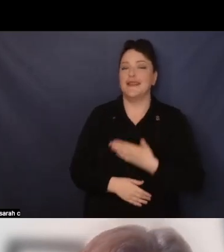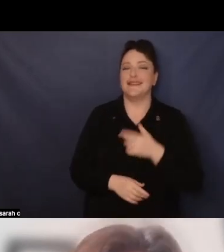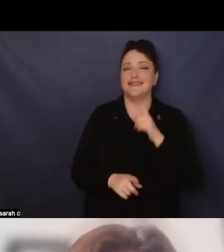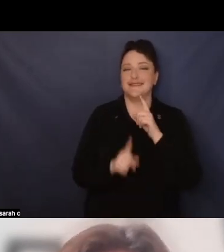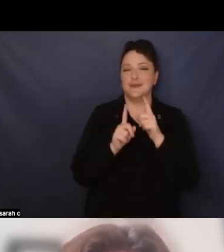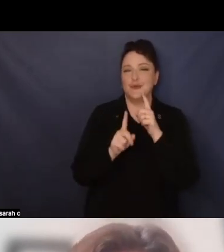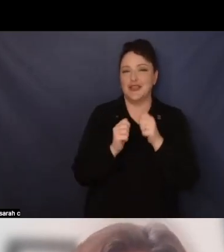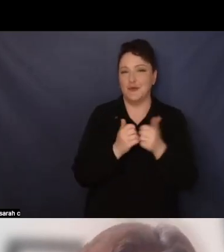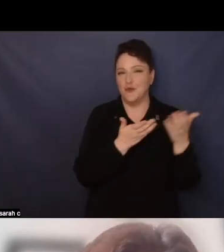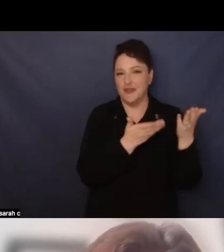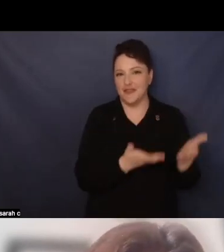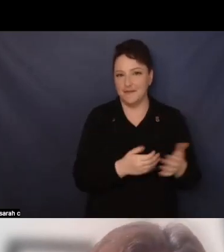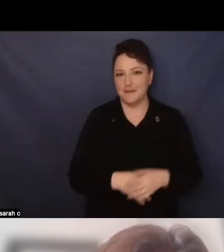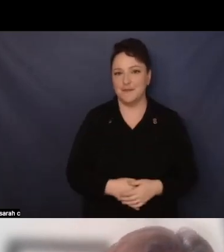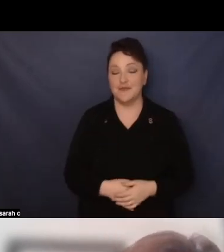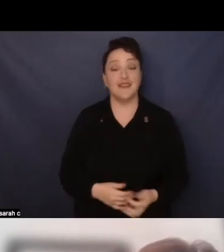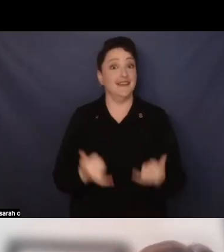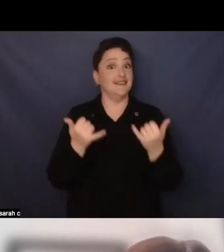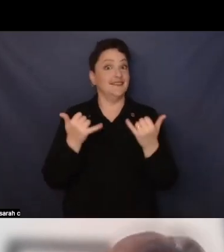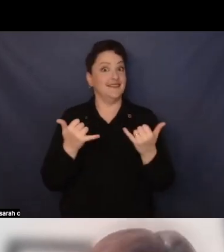Okay. Now I get to turn it over back to my colleague